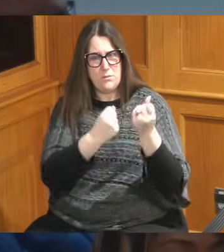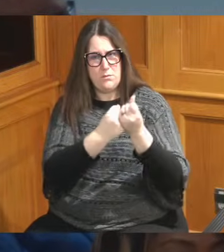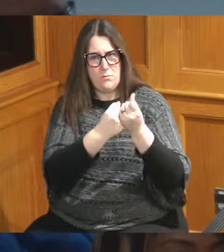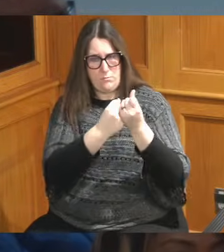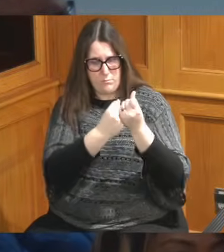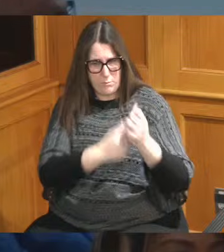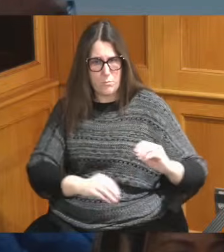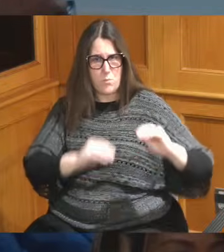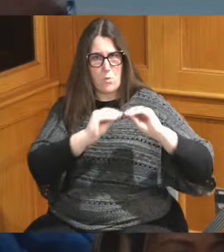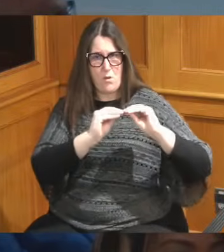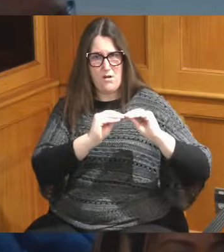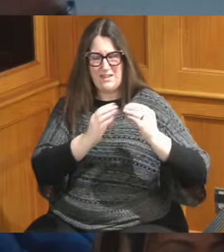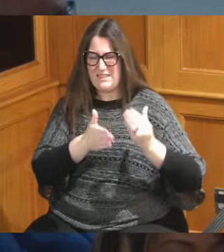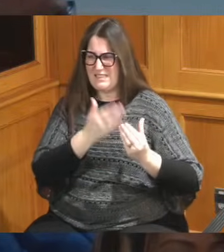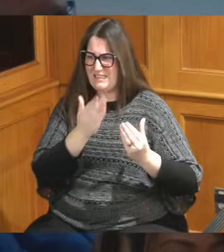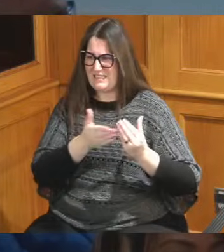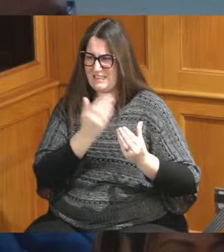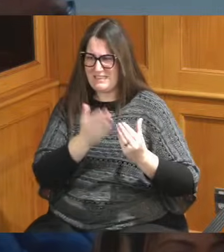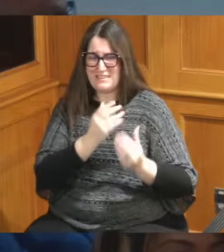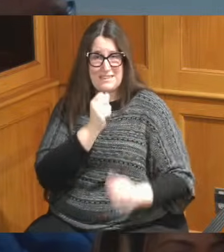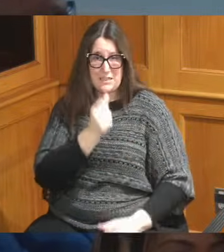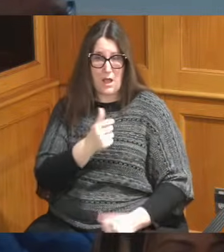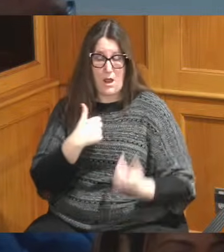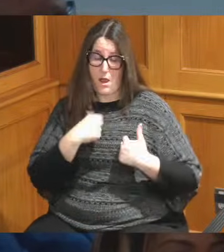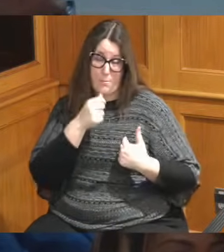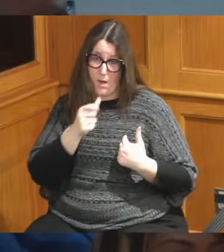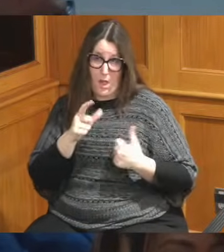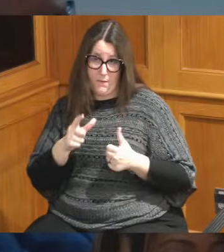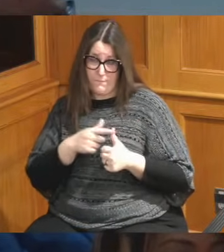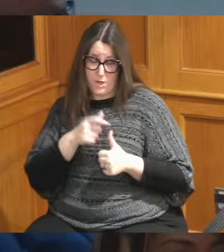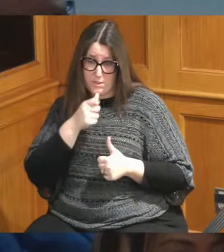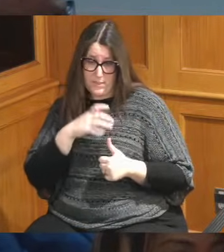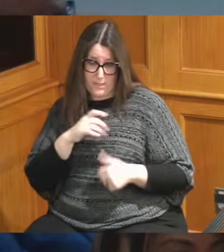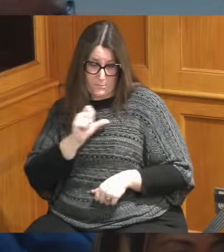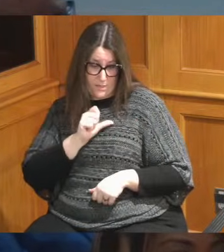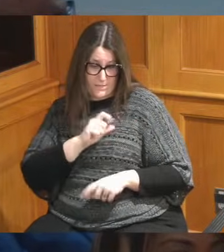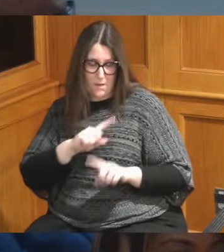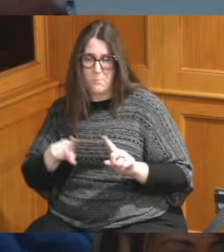I know it's not an easy job. I'm not a first lady. Uh, but I know it's not an easy job,